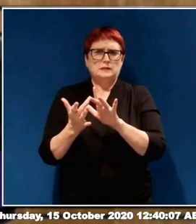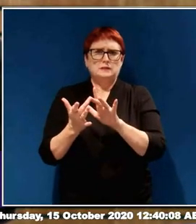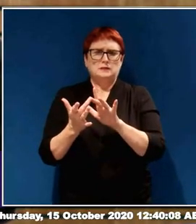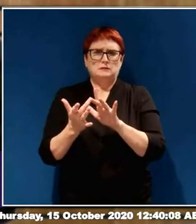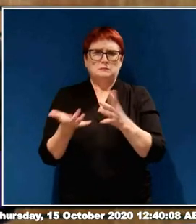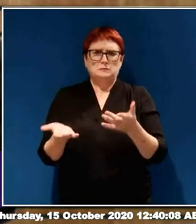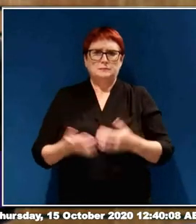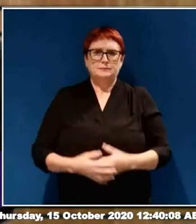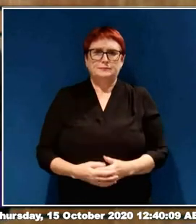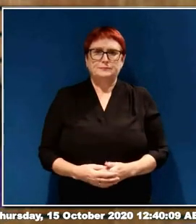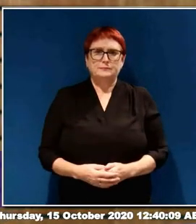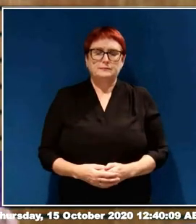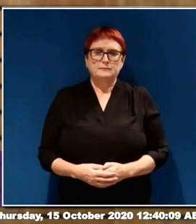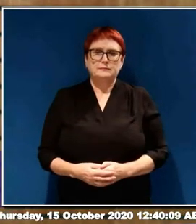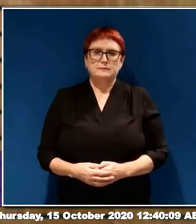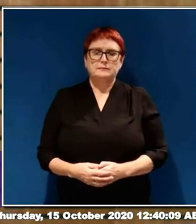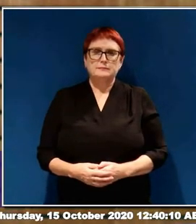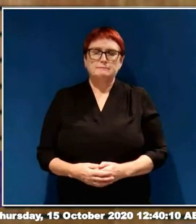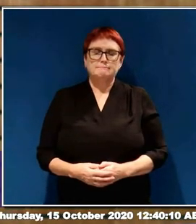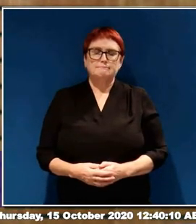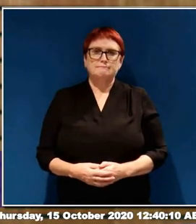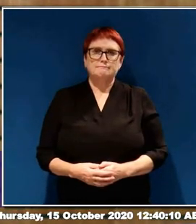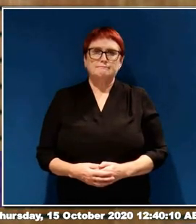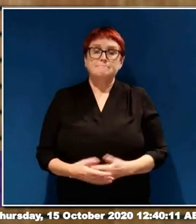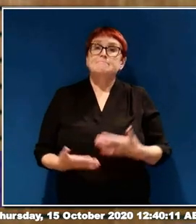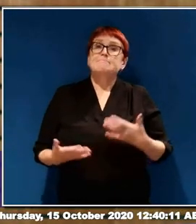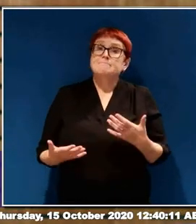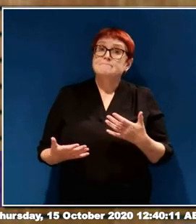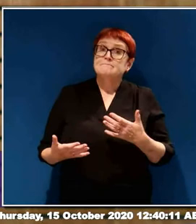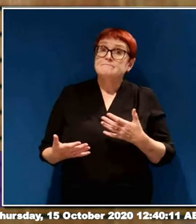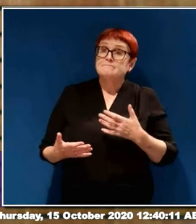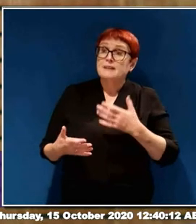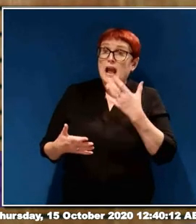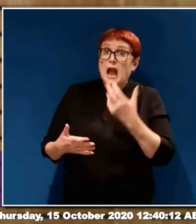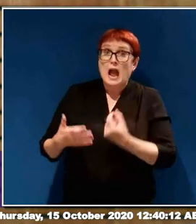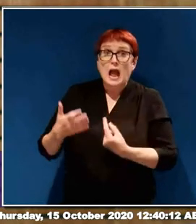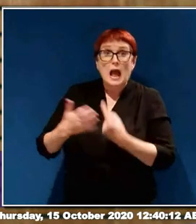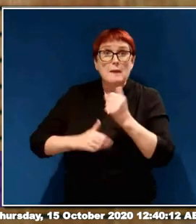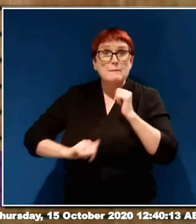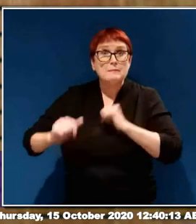So often, if it's about behaviour, they will go directly to behaviour support services.